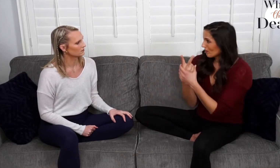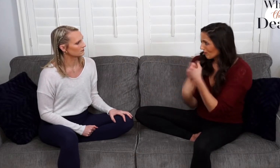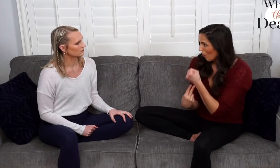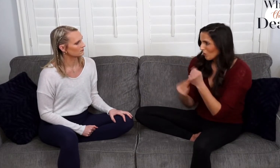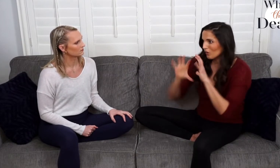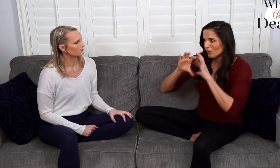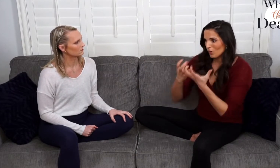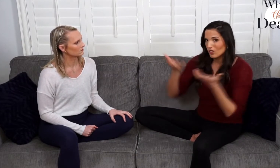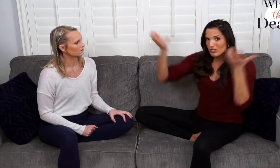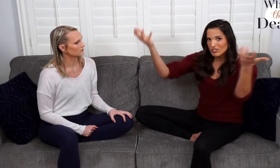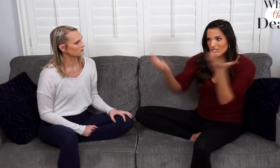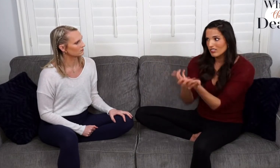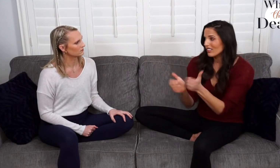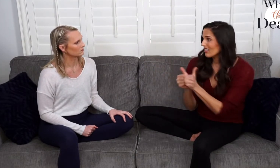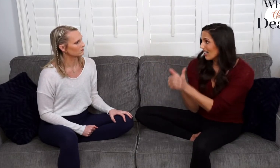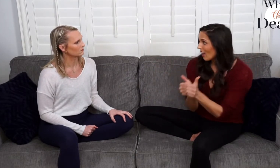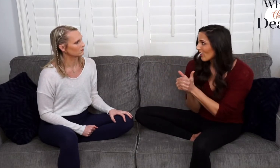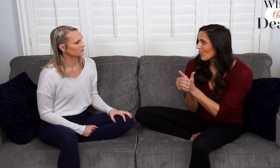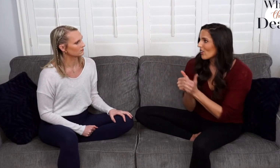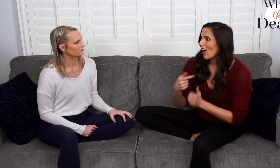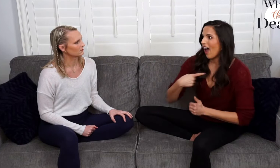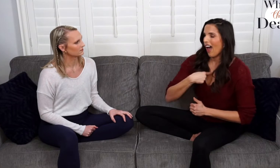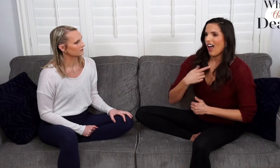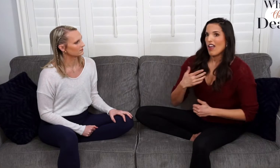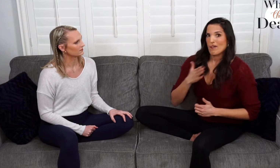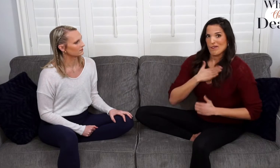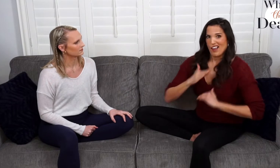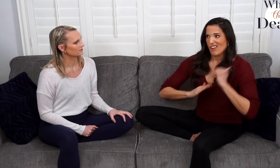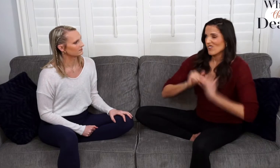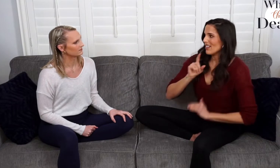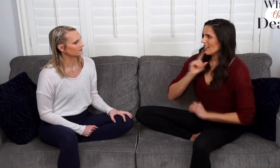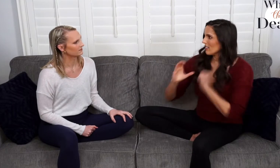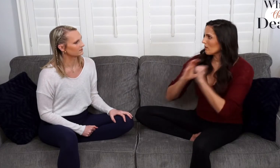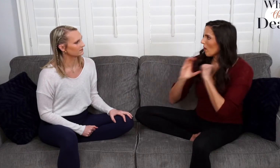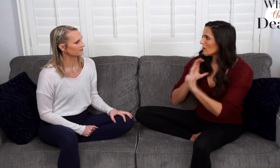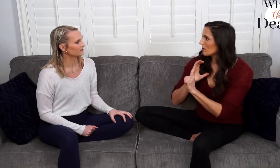when both worlds are together, my comfort is